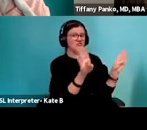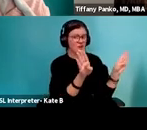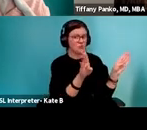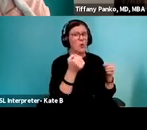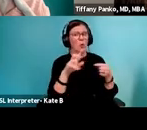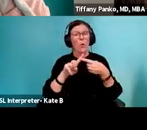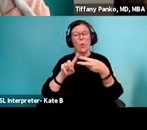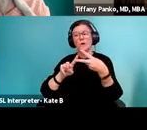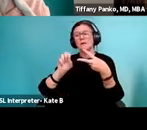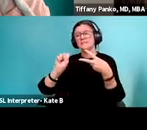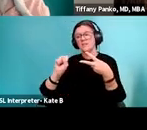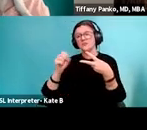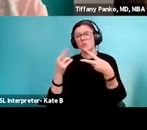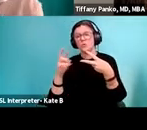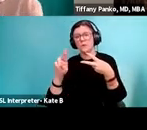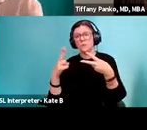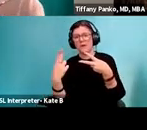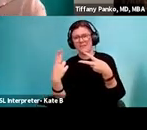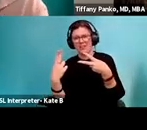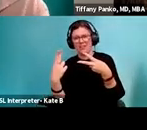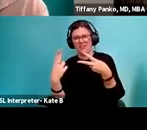and reproductive health, etc.?”